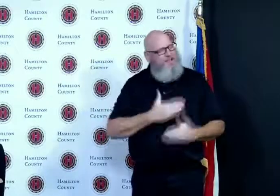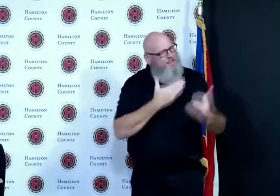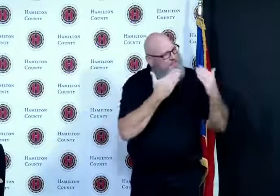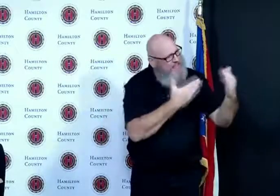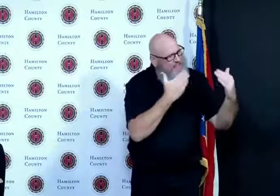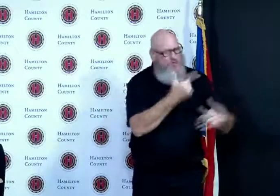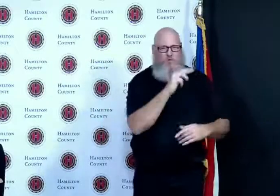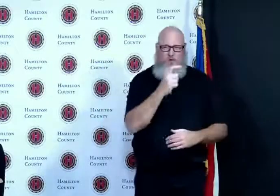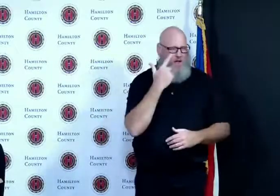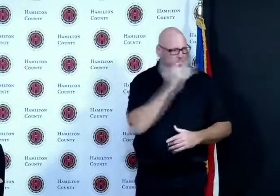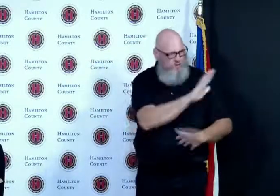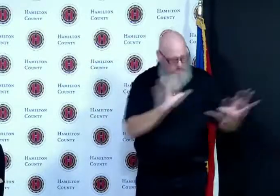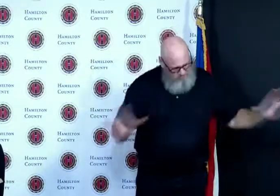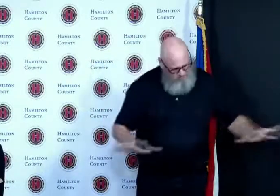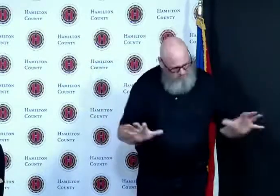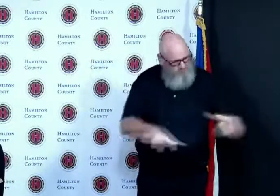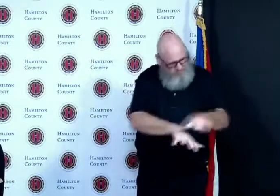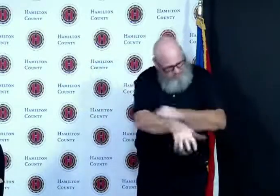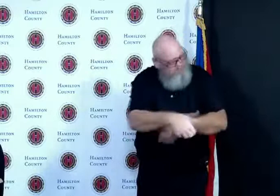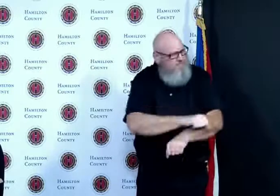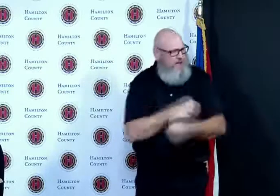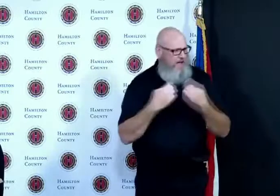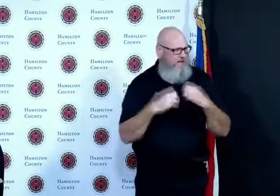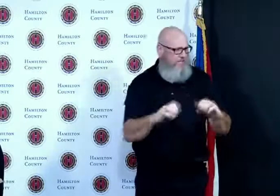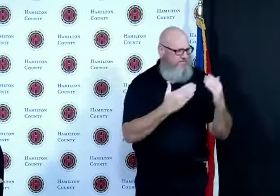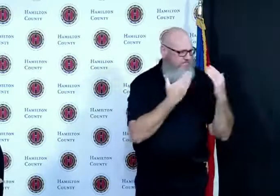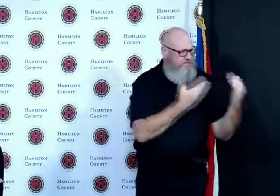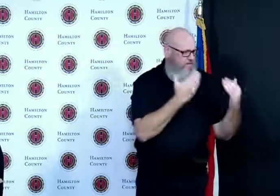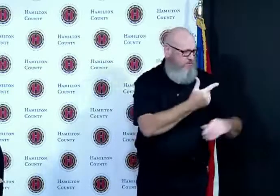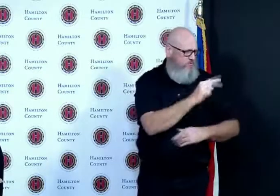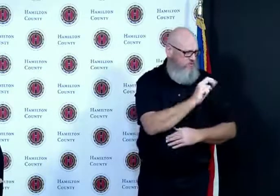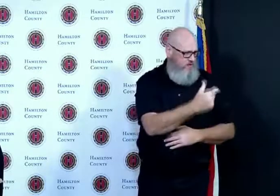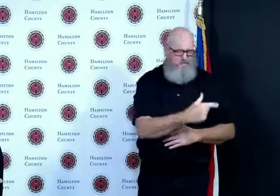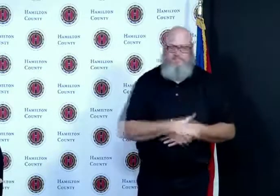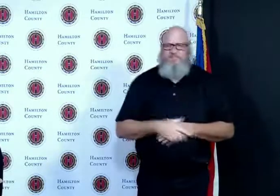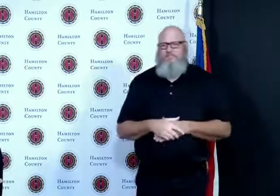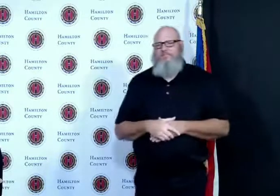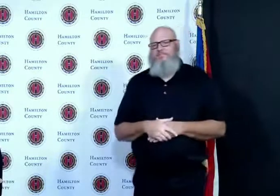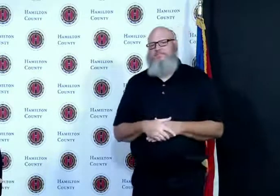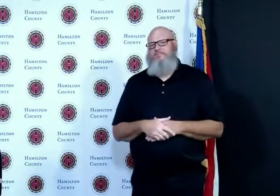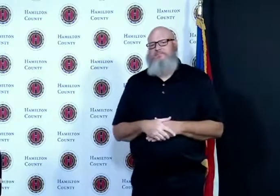that as we ramp up and hopefully see more vaccine and those eligible you